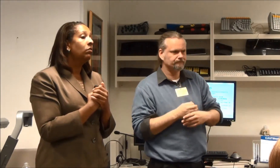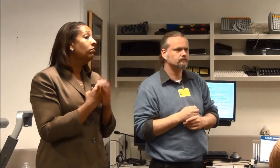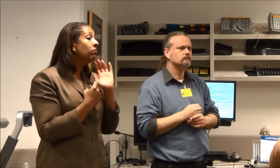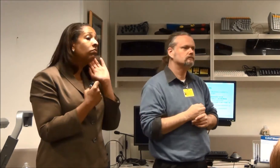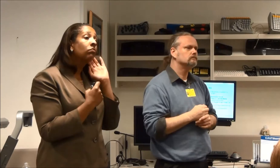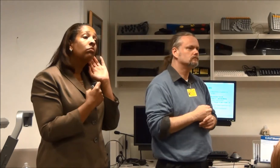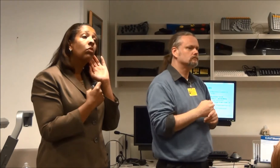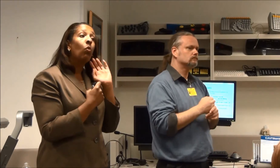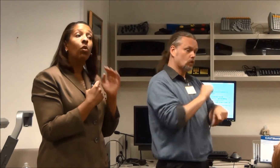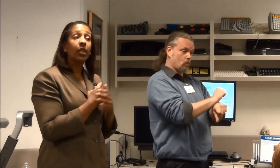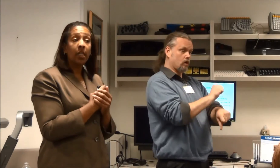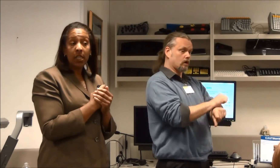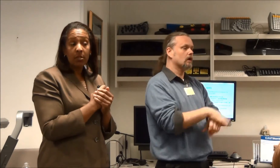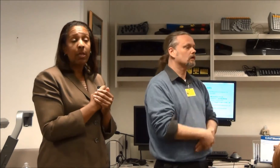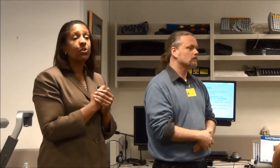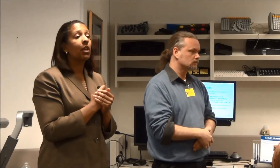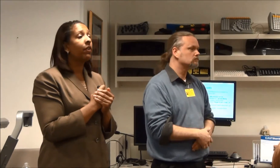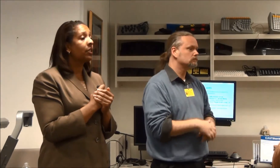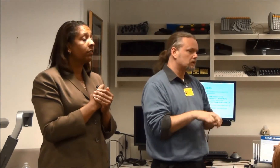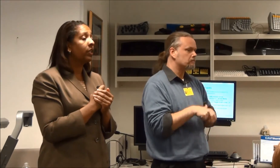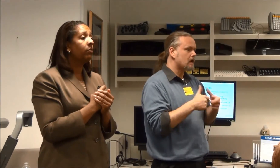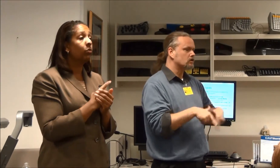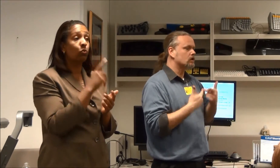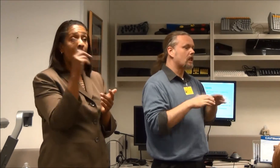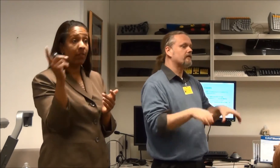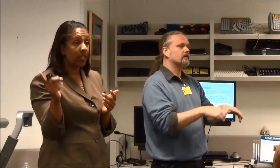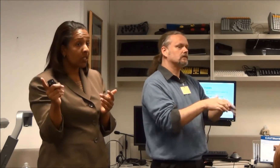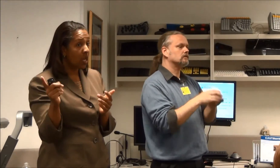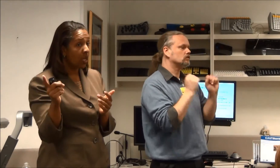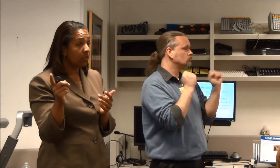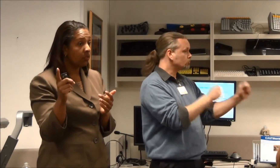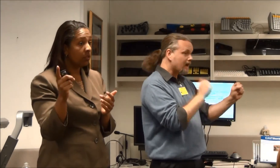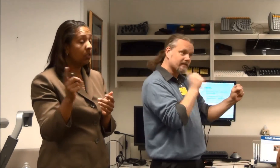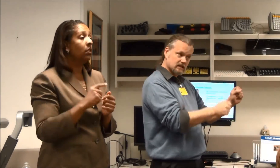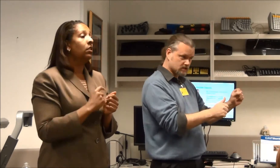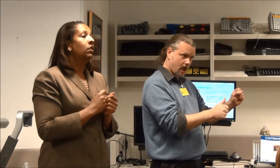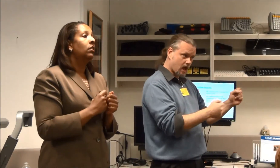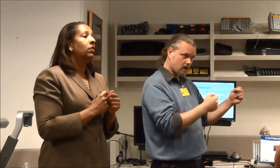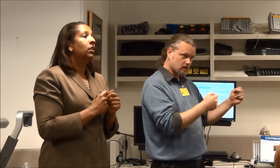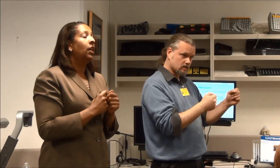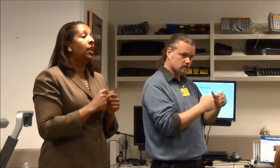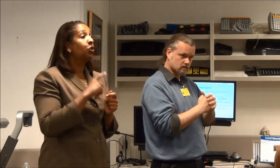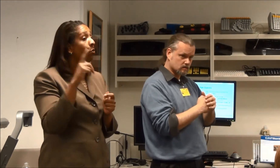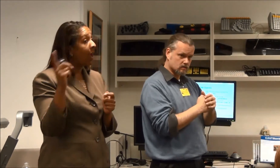Jo Linda Johnson: Working is a major life activity. Driving is not.